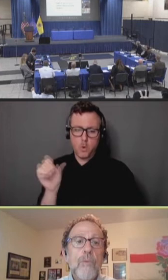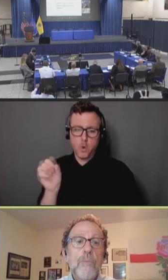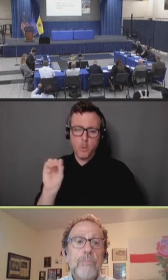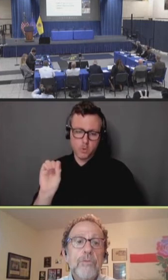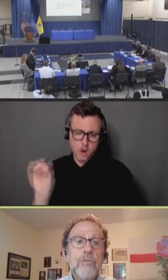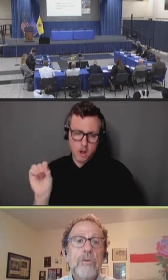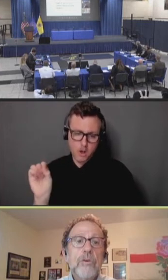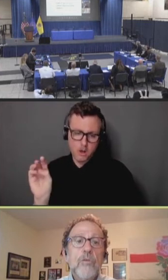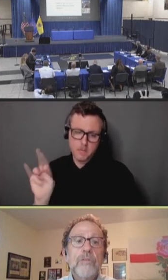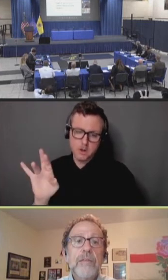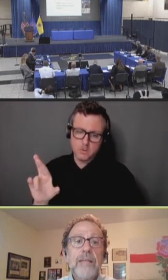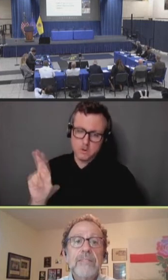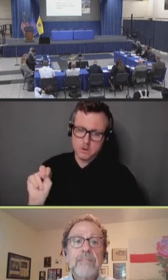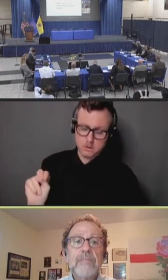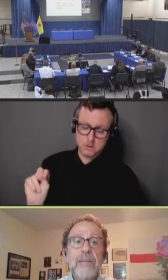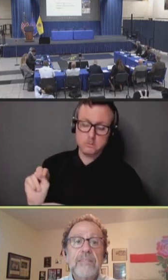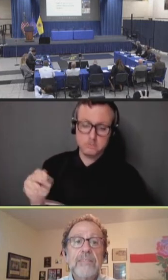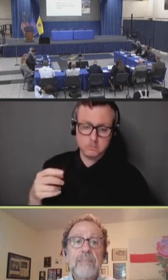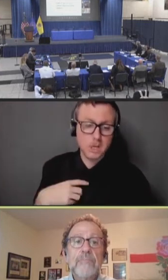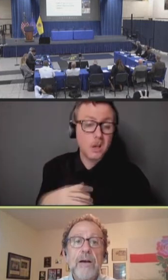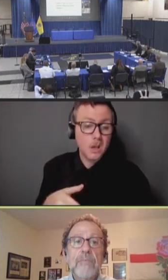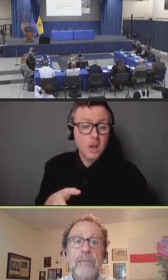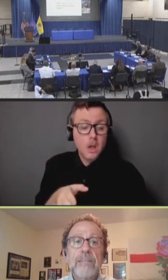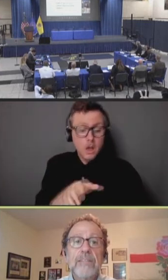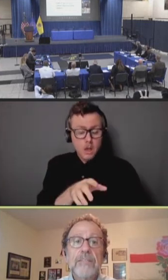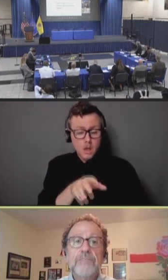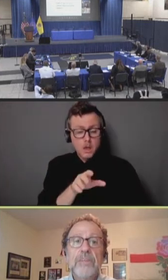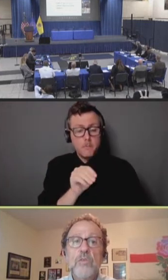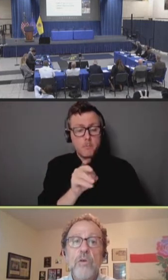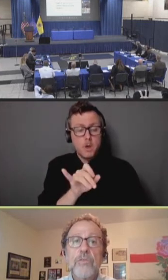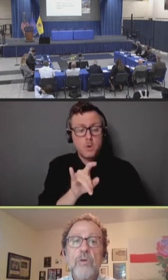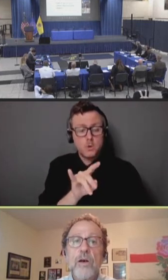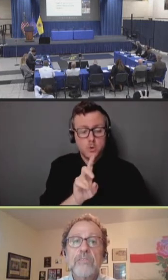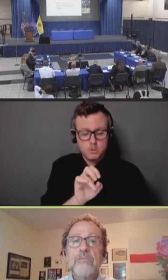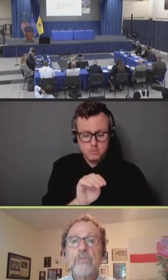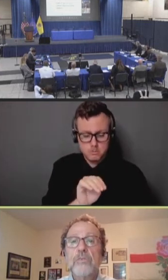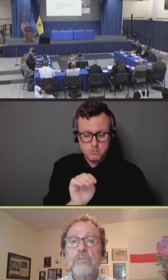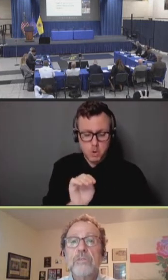Moderna COVID-19 vaccine Bivalent is authorized for use